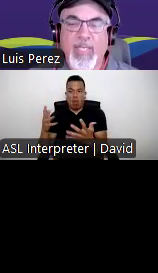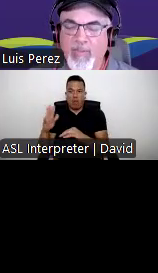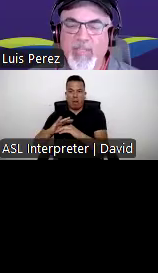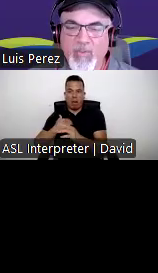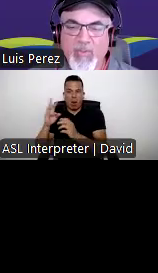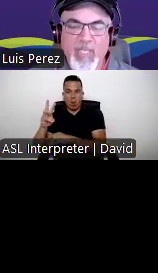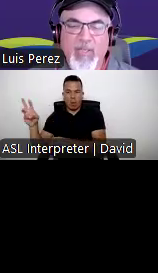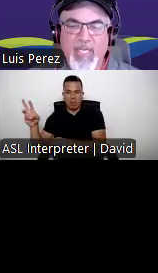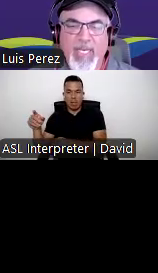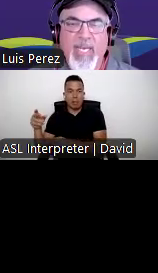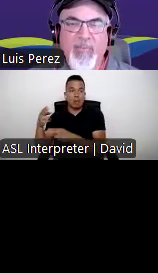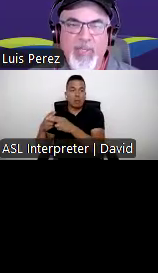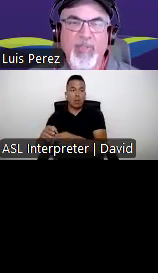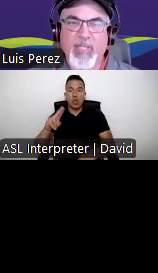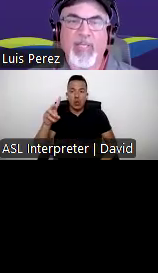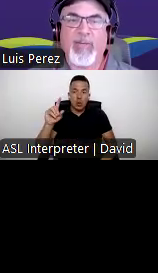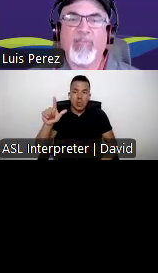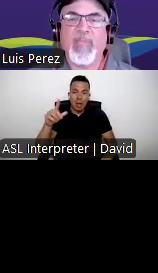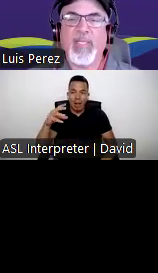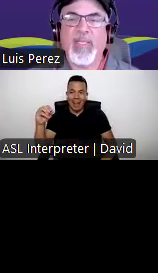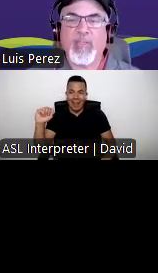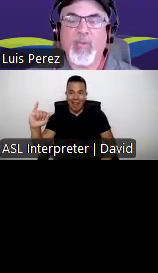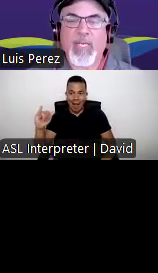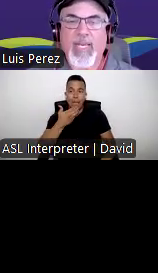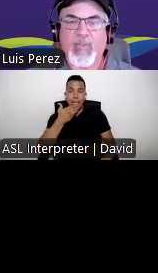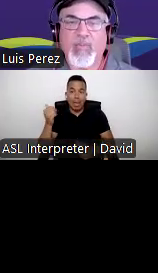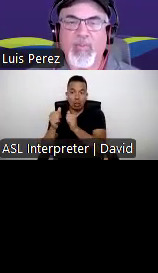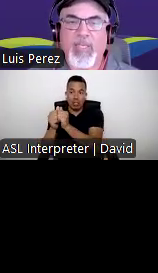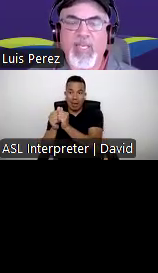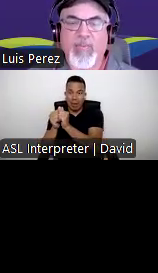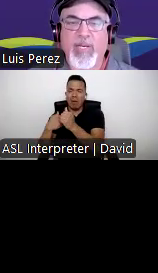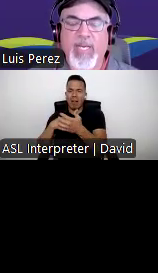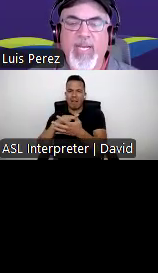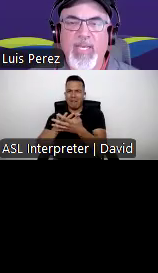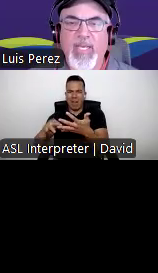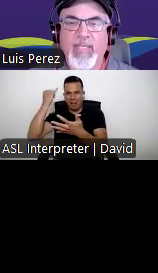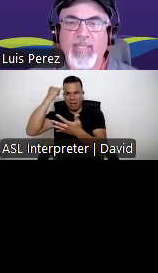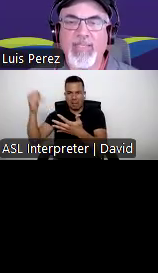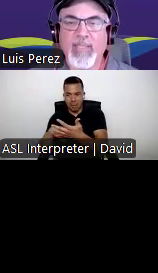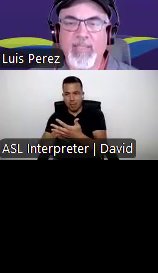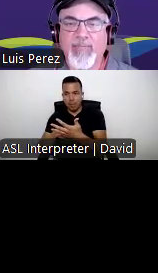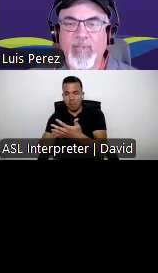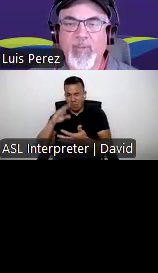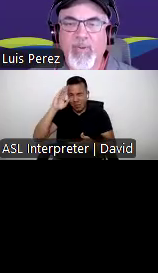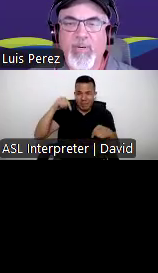title is "UDL and AI: Better Together". So at CAST, we really think about AI as assistive or